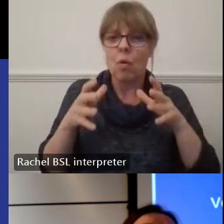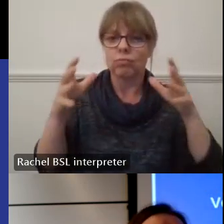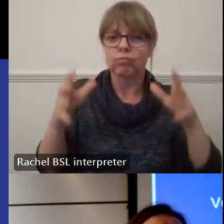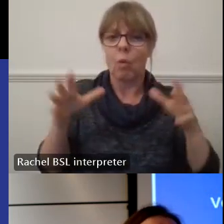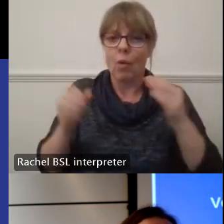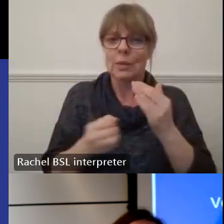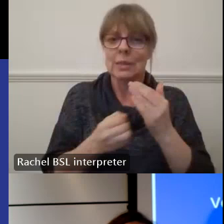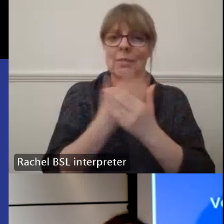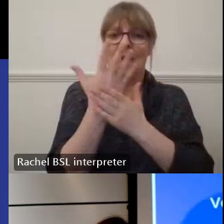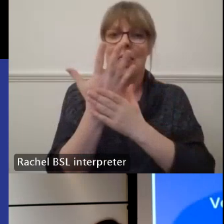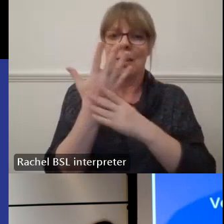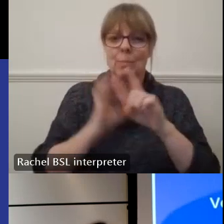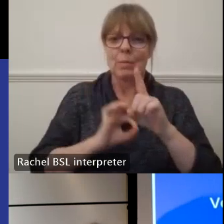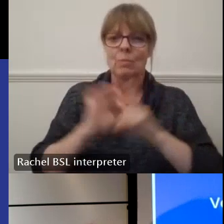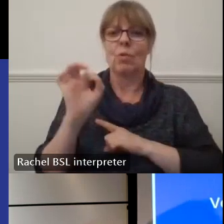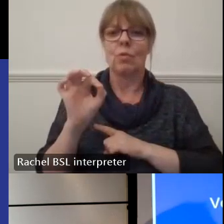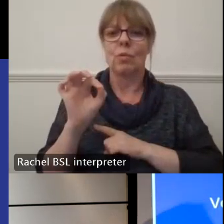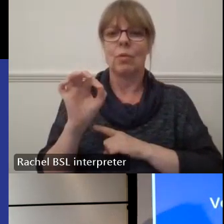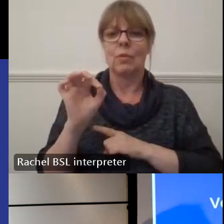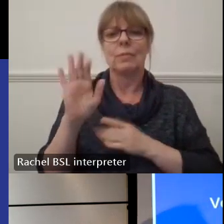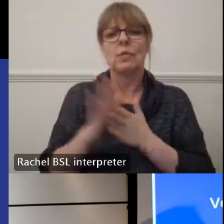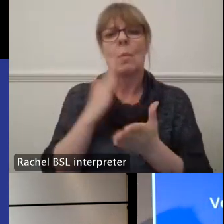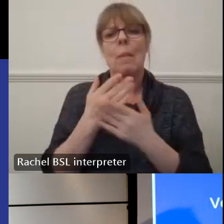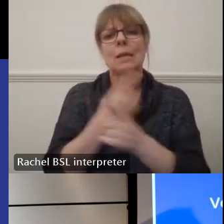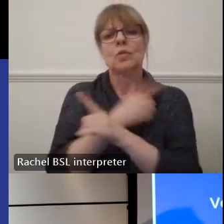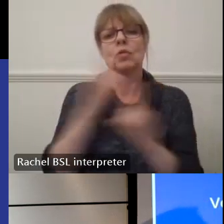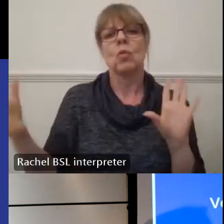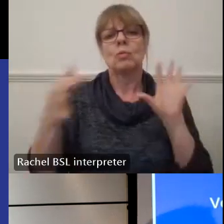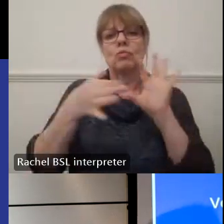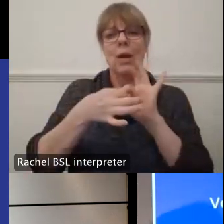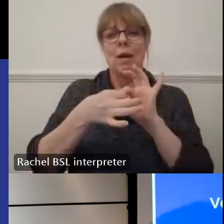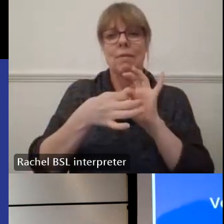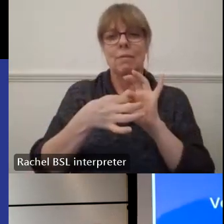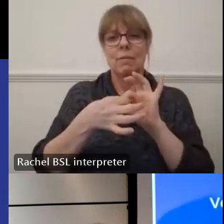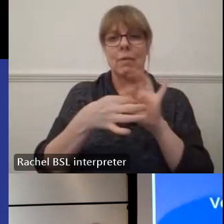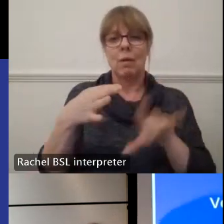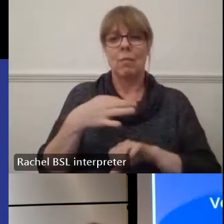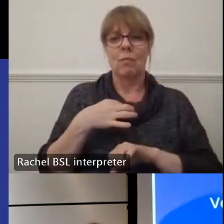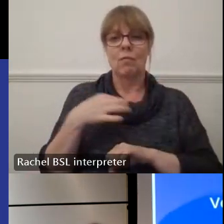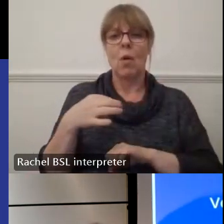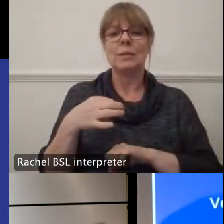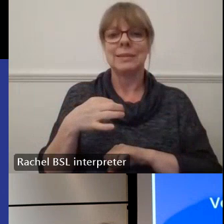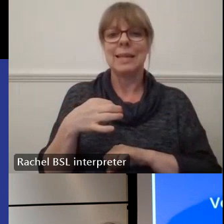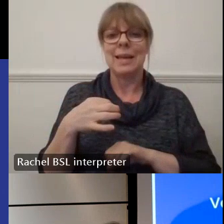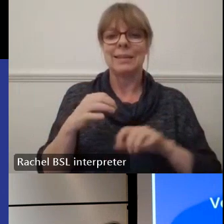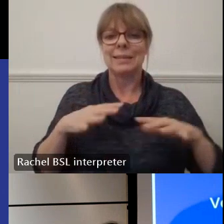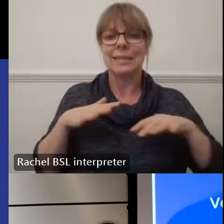Network because that's that peer to peer discussions. Get in touch with us, go to the website. You know how to get in touch.